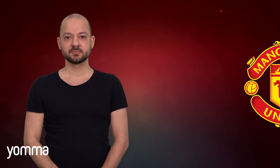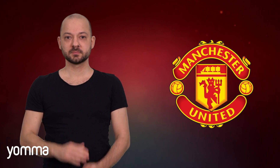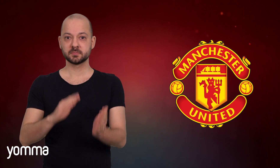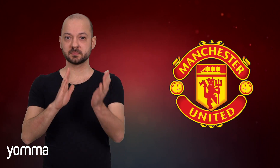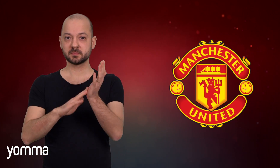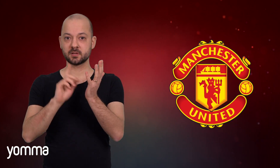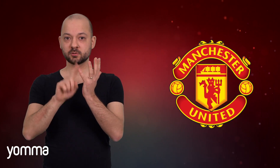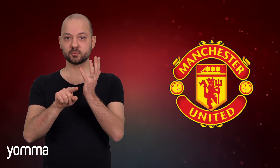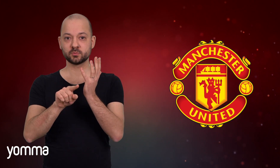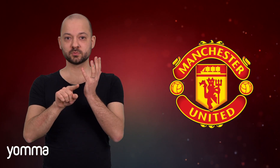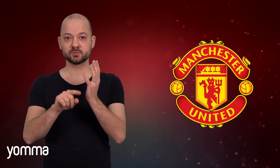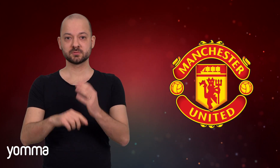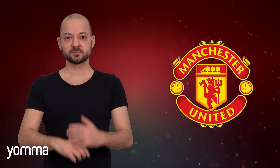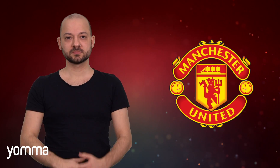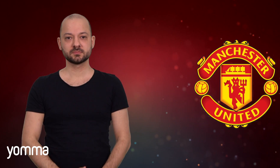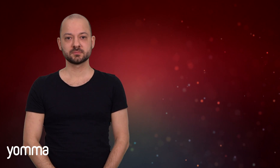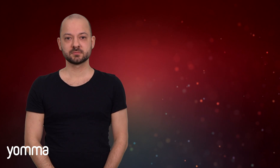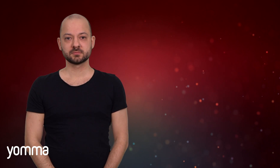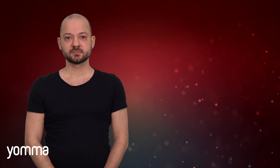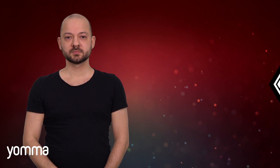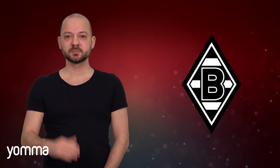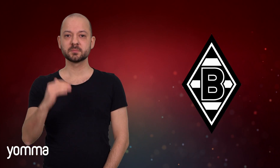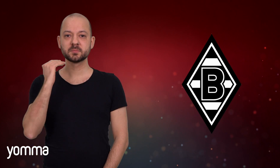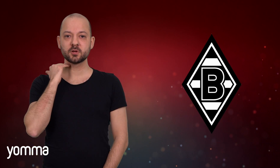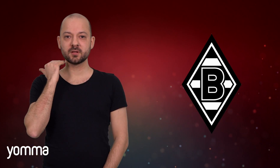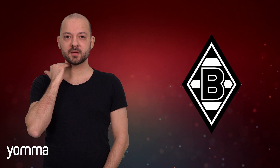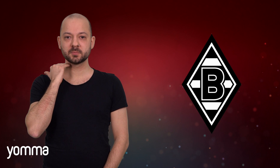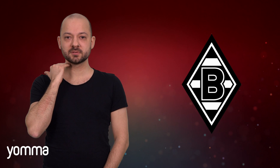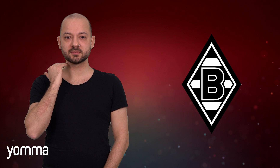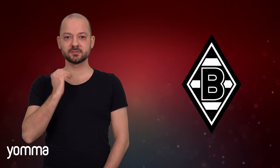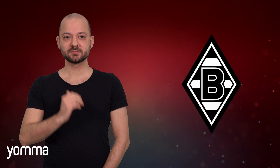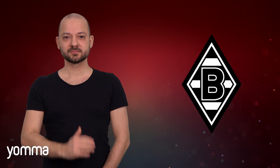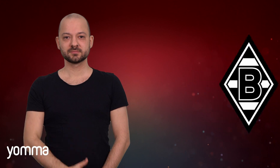Manchester United FC VfL Borussia Mönchengladbach